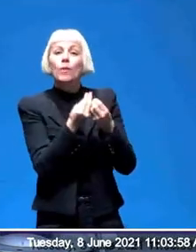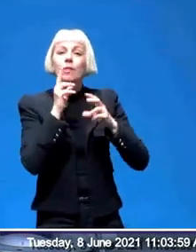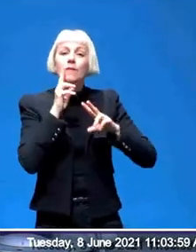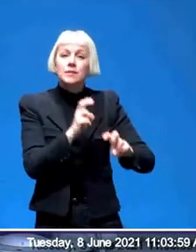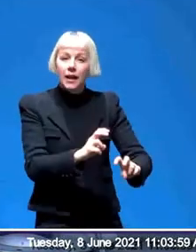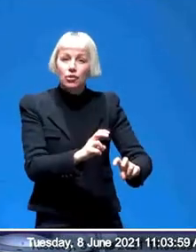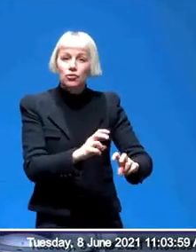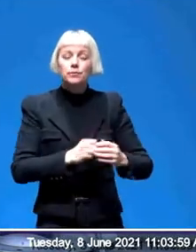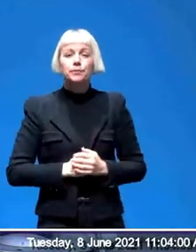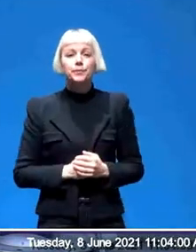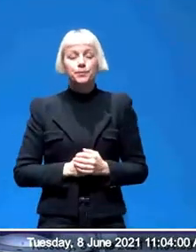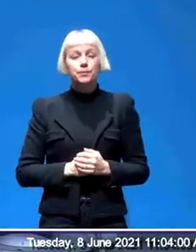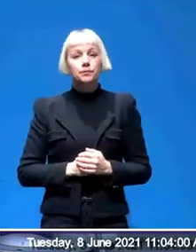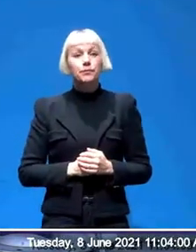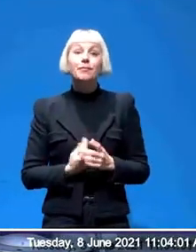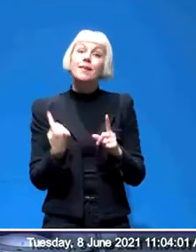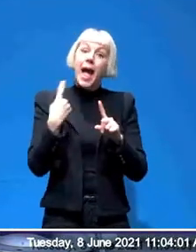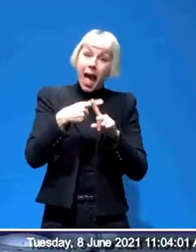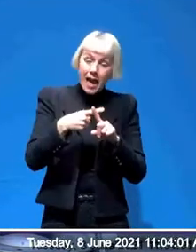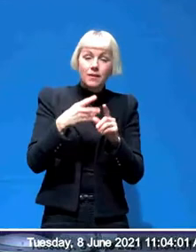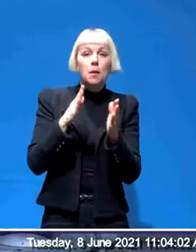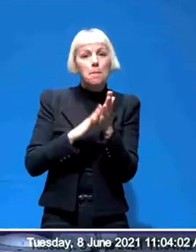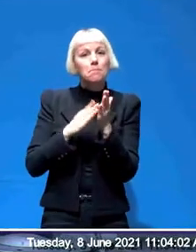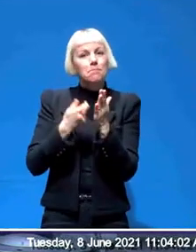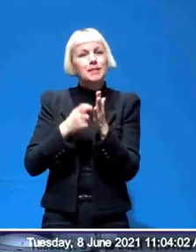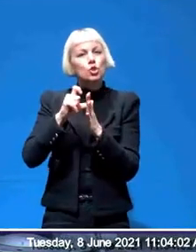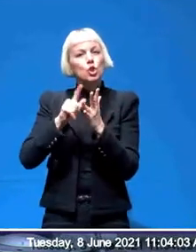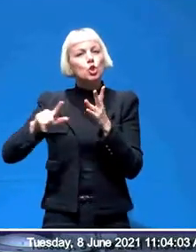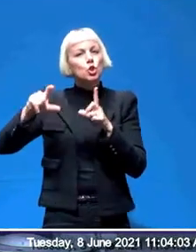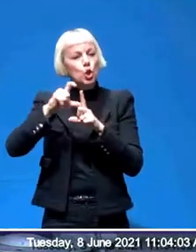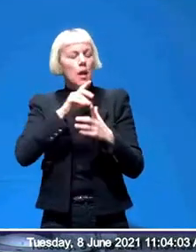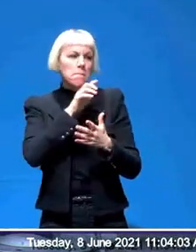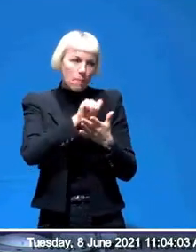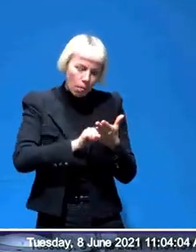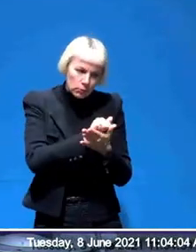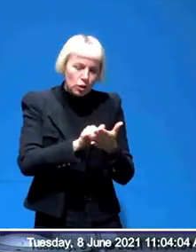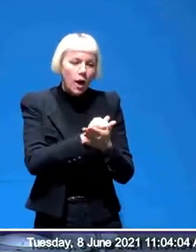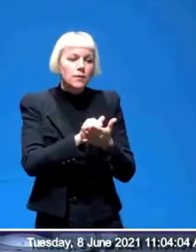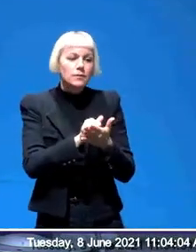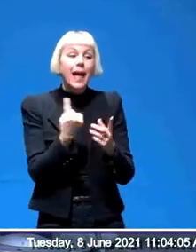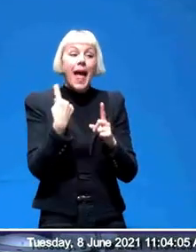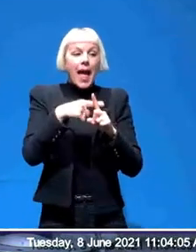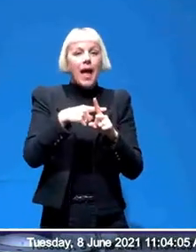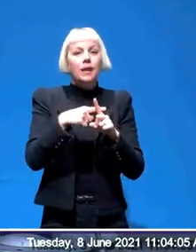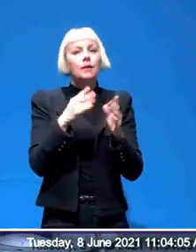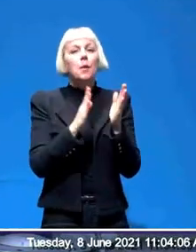and Mr Dodd apologised for this and Ms Boswell says she apologised on behalf of